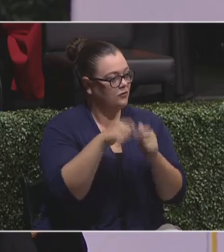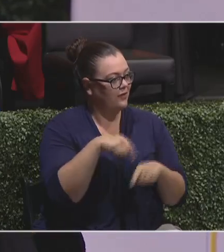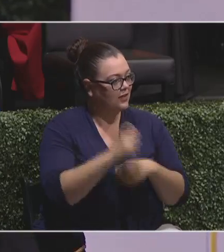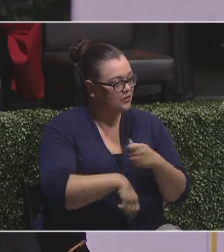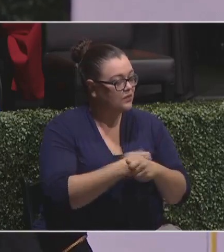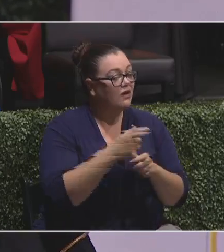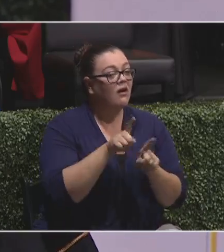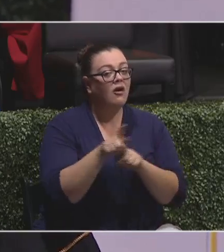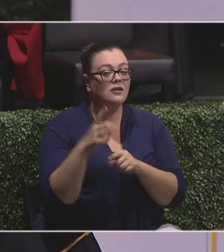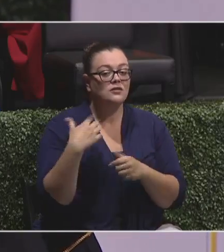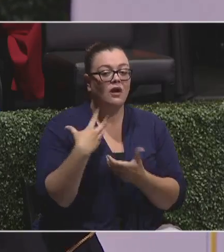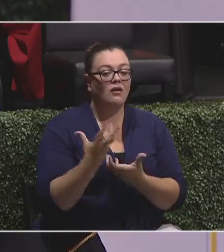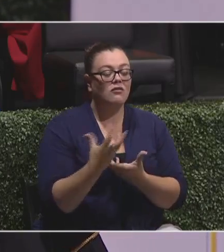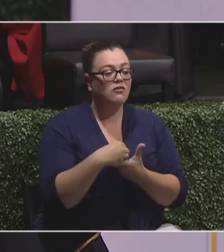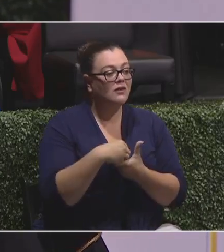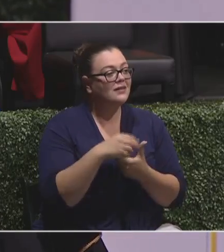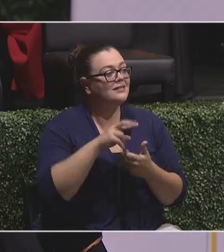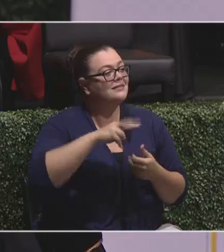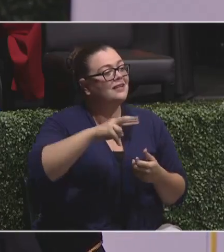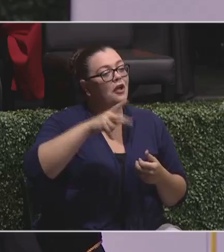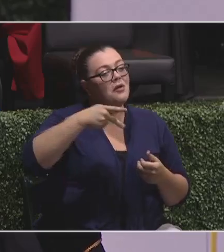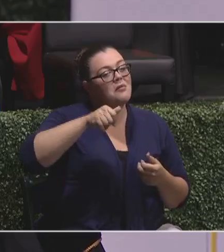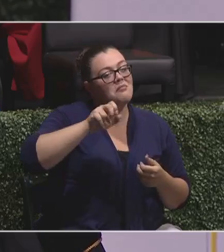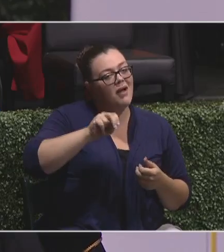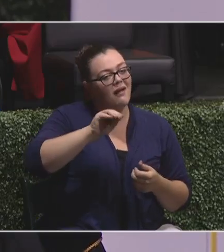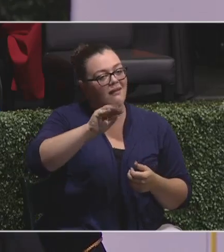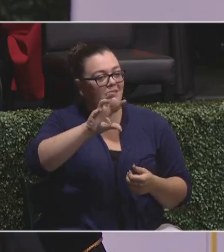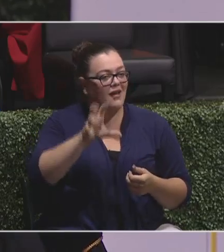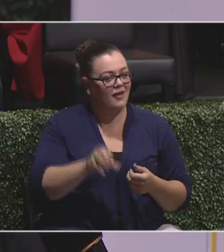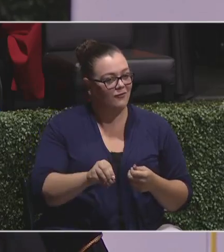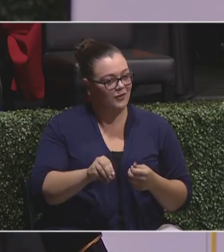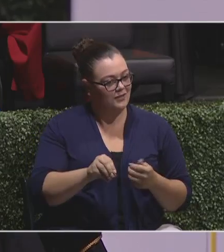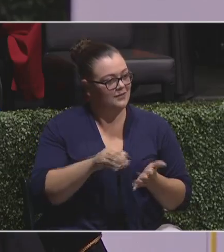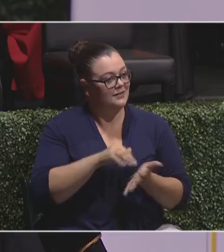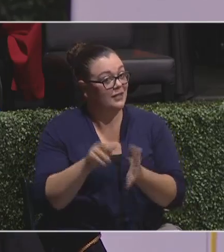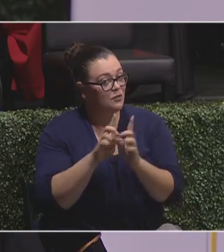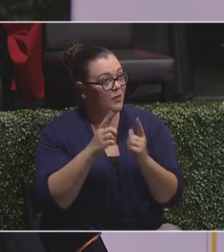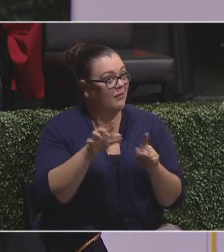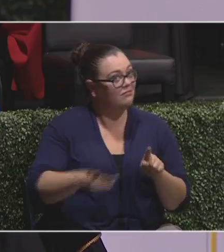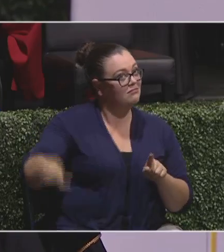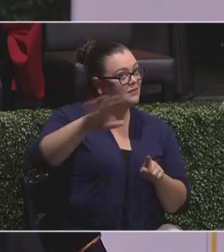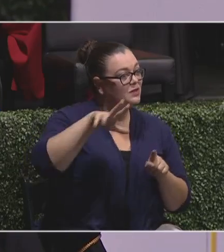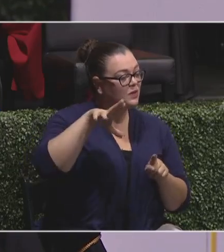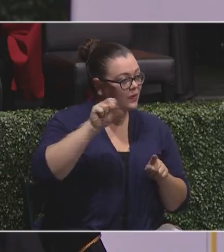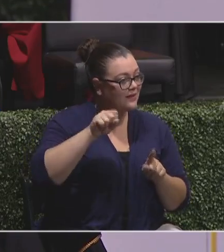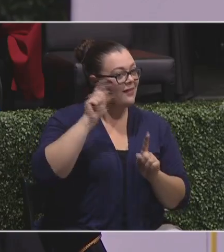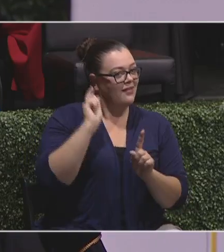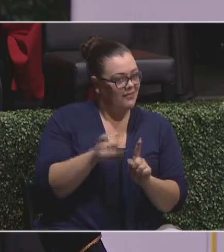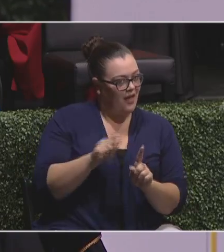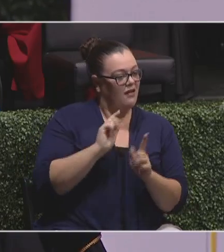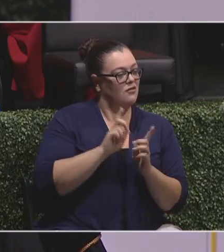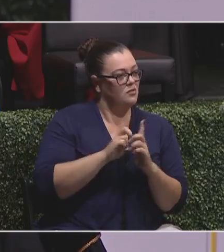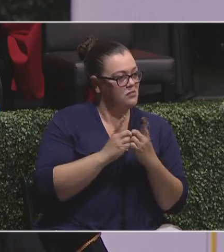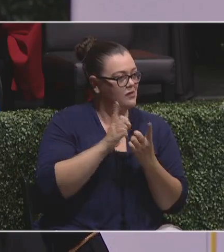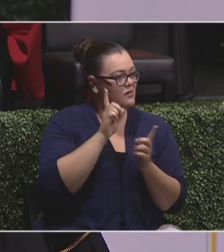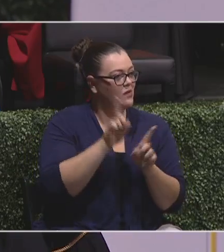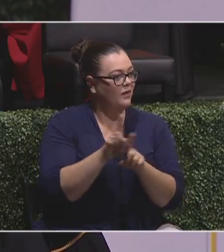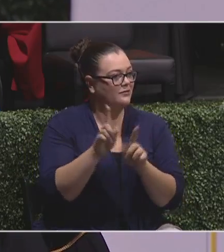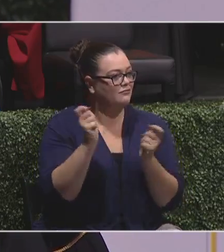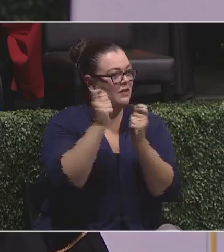THE COLLEGE IS THE HOME TO THE FIRST CHICANO STUDIES DEPARTMENT IN THE U.S. THIS DEPARTMENT OPERATES 50th ANNIVERSARY THIS YEAR. IT'S ALSO HOME TO THE SECOND